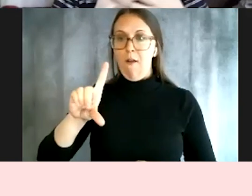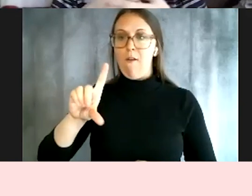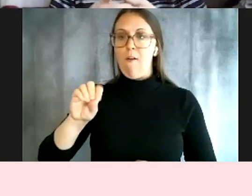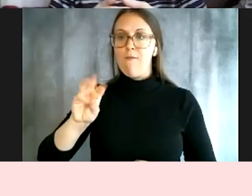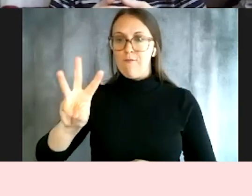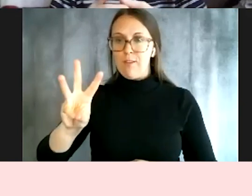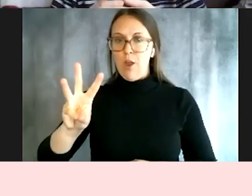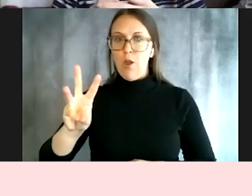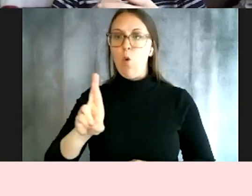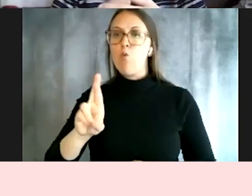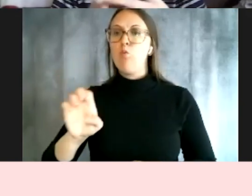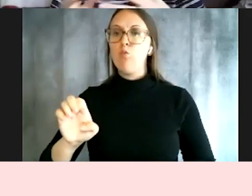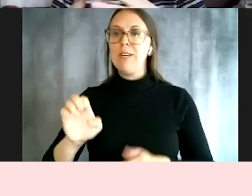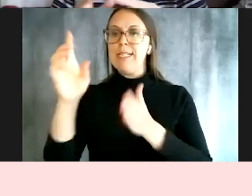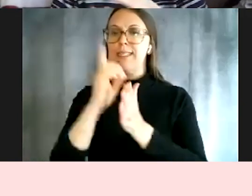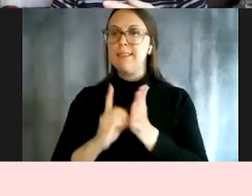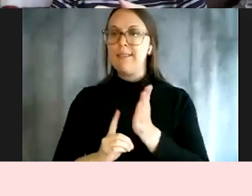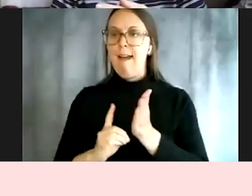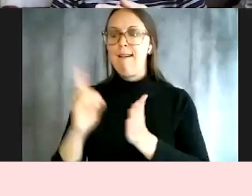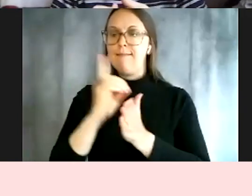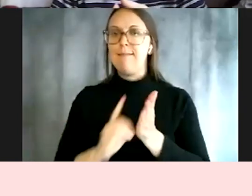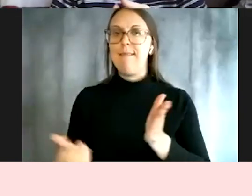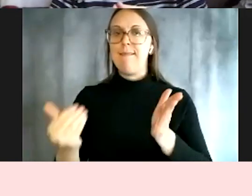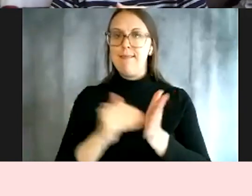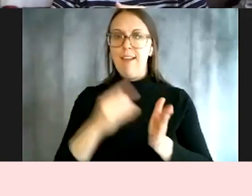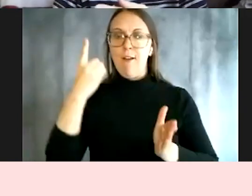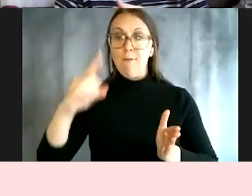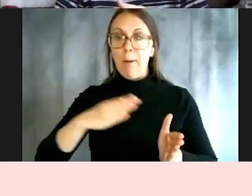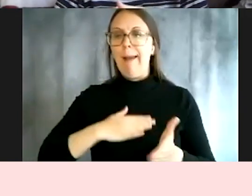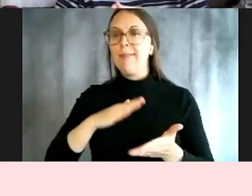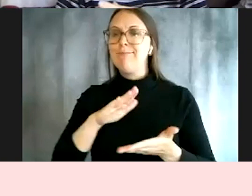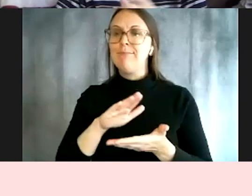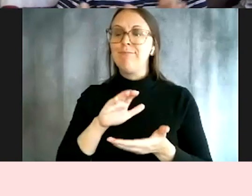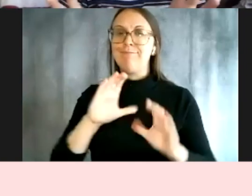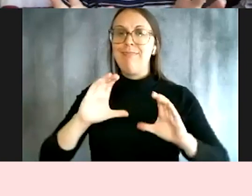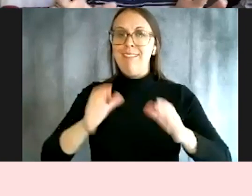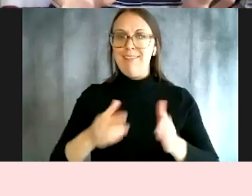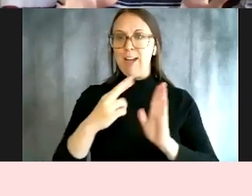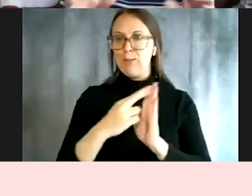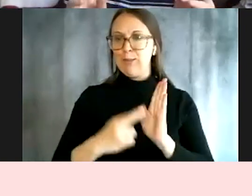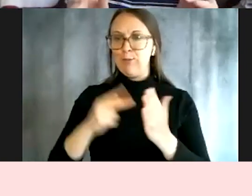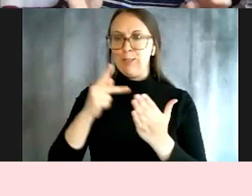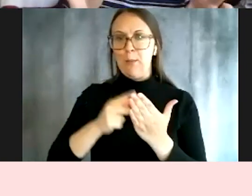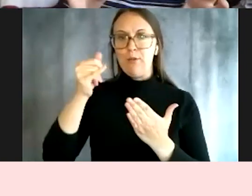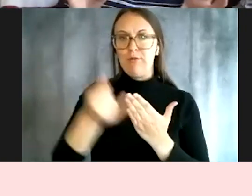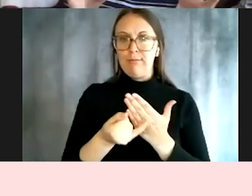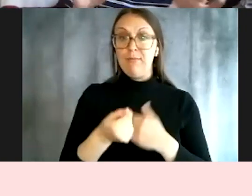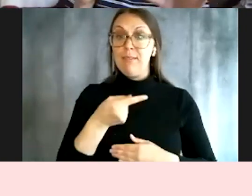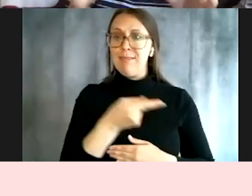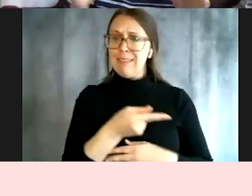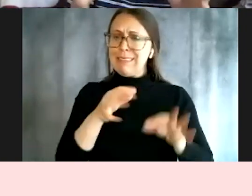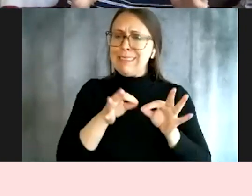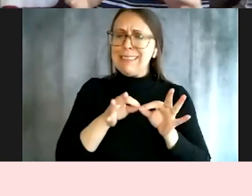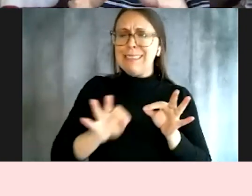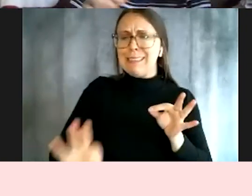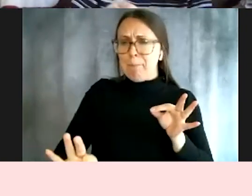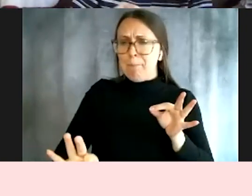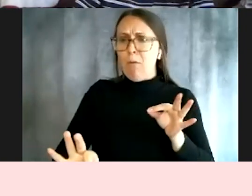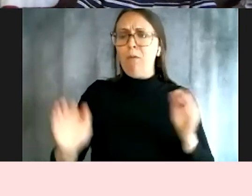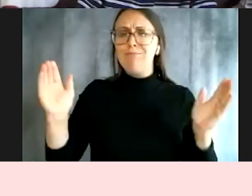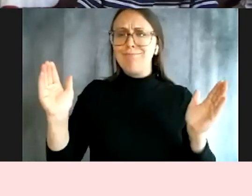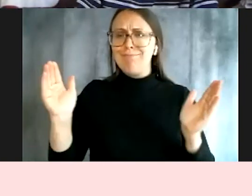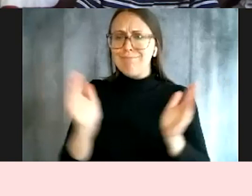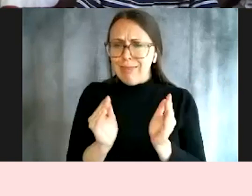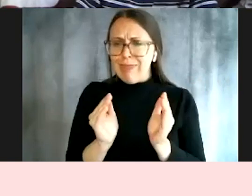it for my class registration project, this is a simpler less chunky version of the original